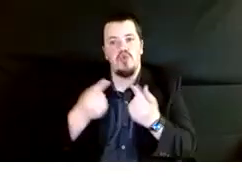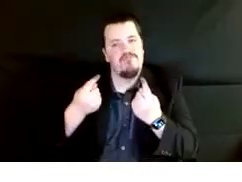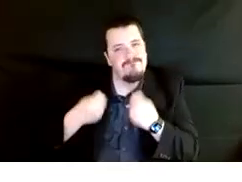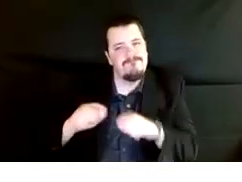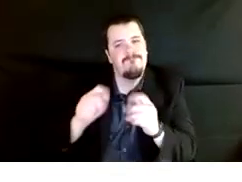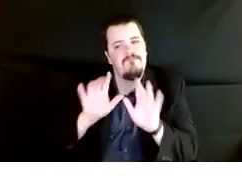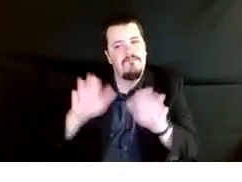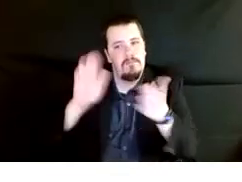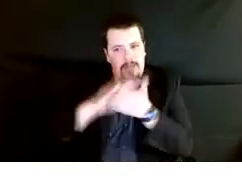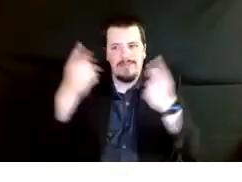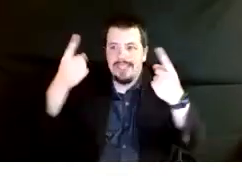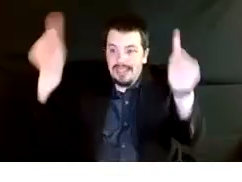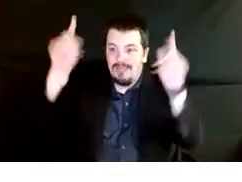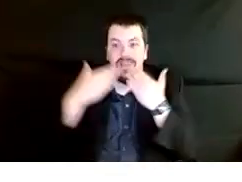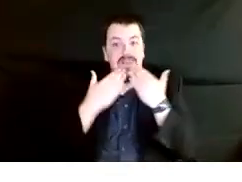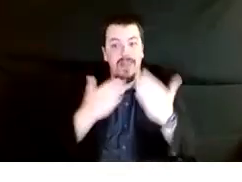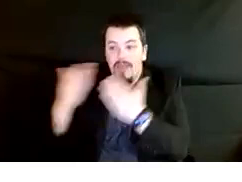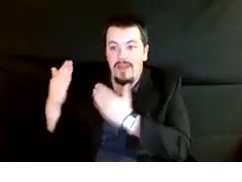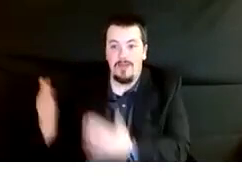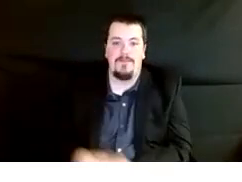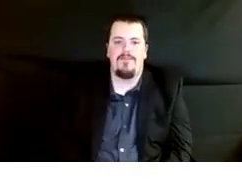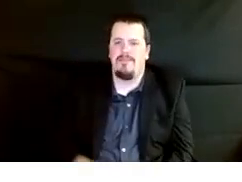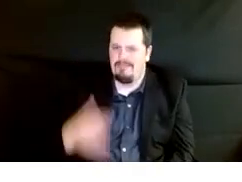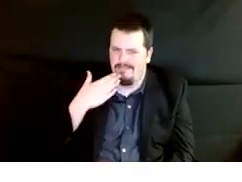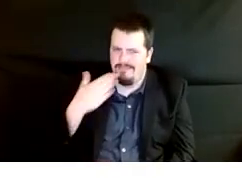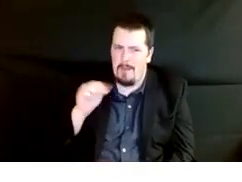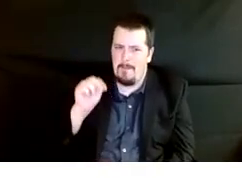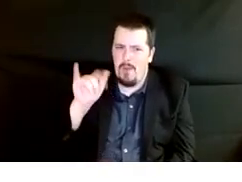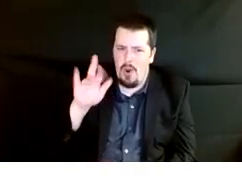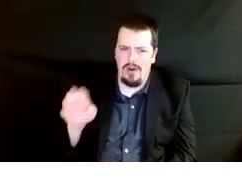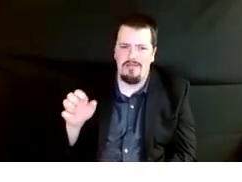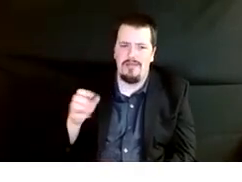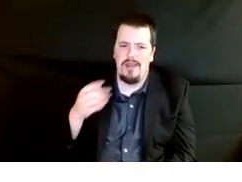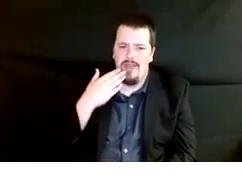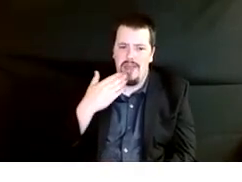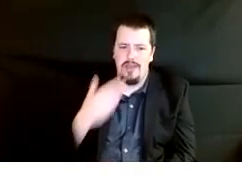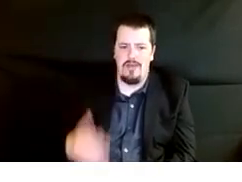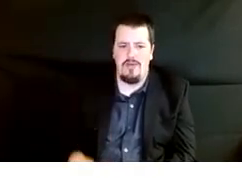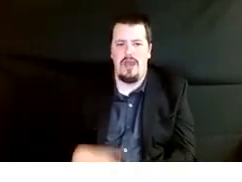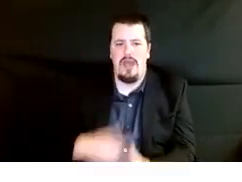guys ....thanks Martie, I think your point about none of us can do it by ourselves is so important and